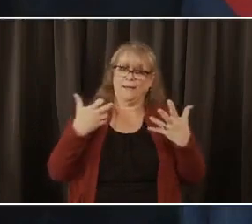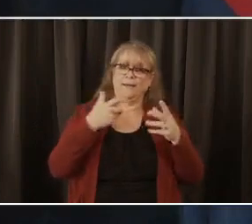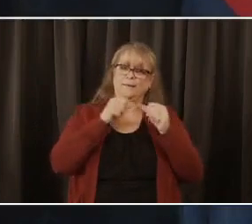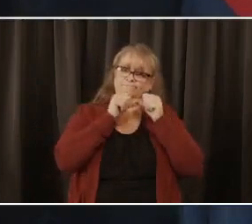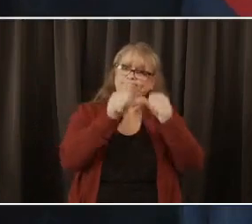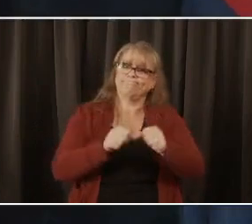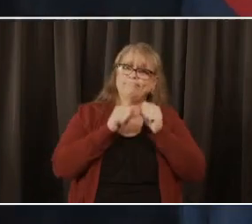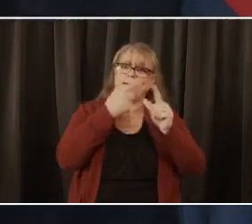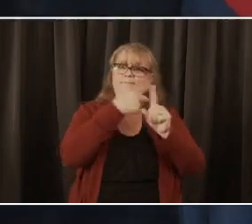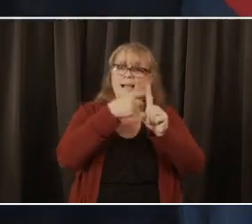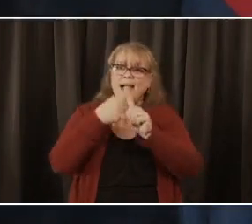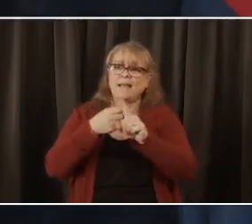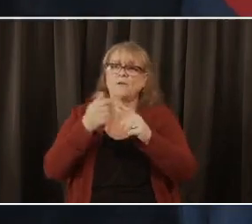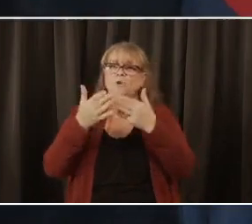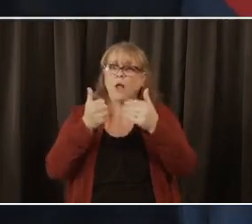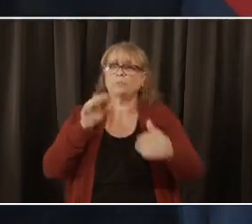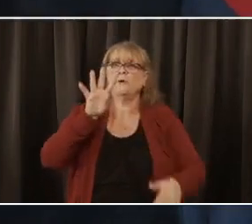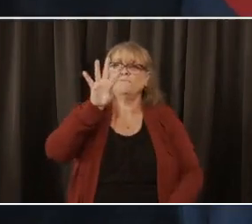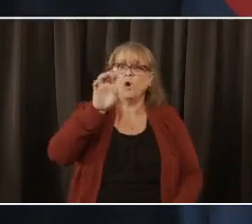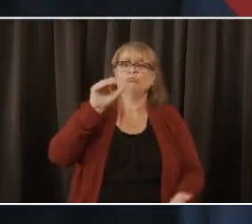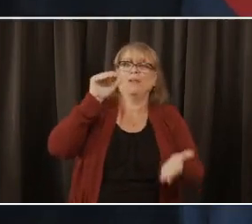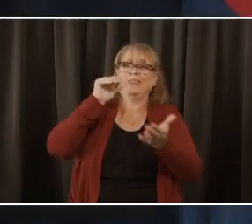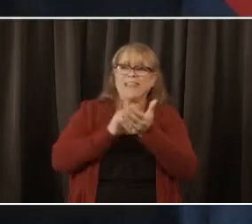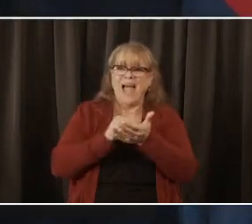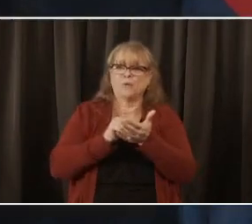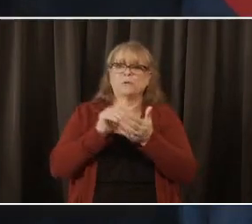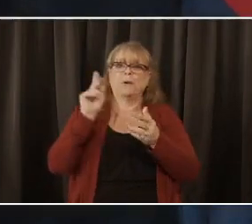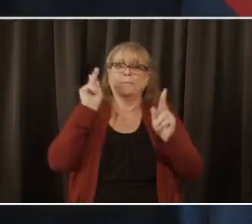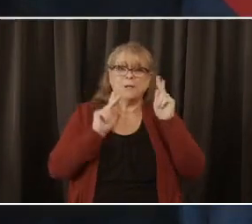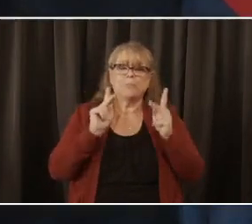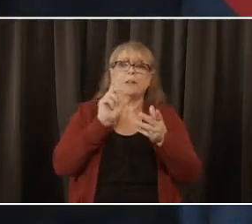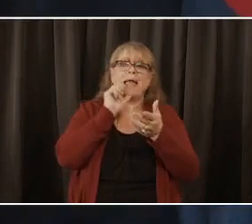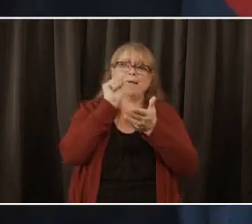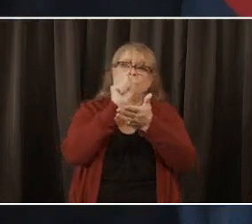we have to work to make it more convenient to a larger number of people. So please get the vaccine